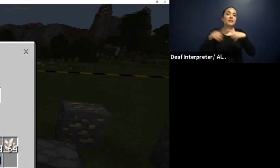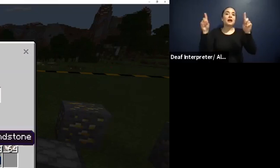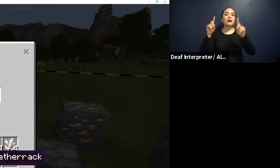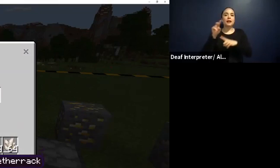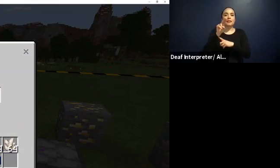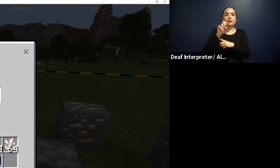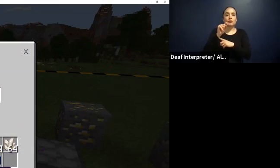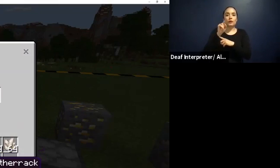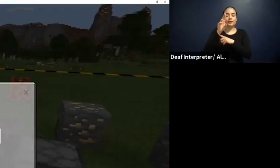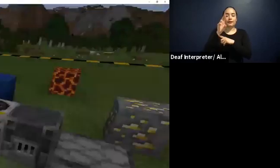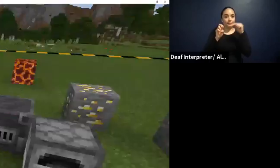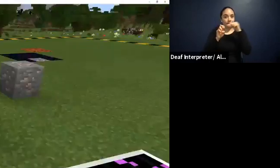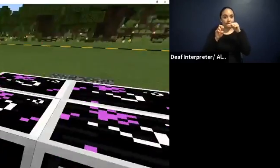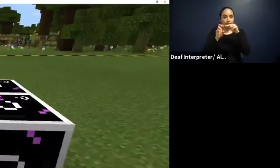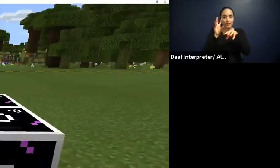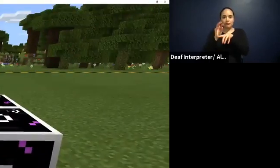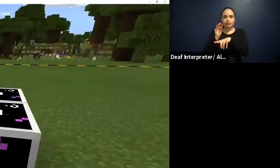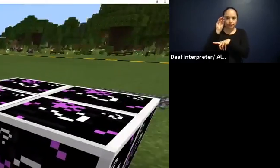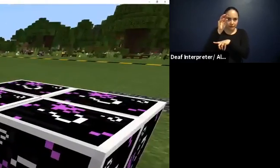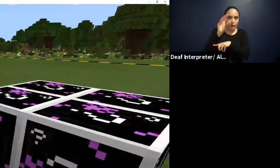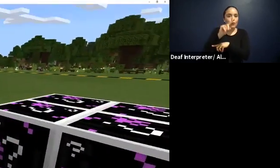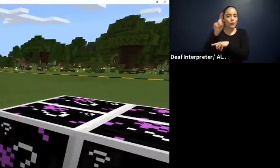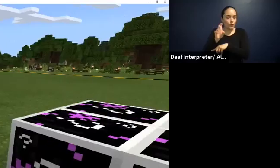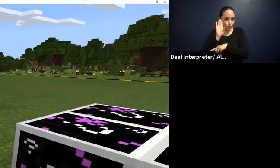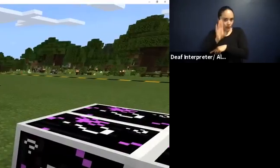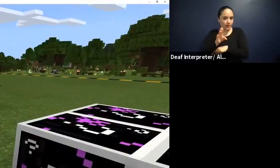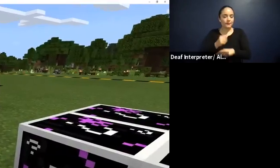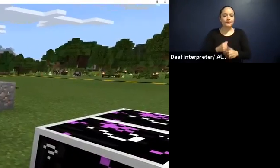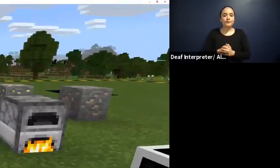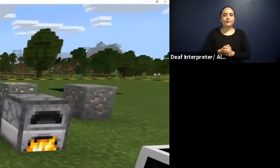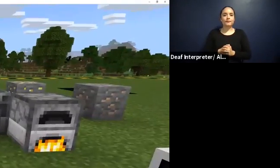the question mark as well, because there will be something in it that doesn't exist on Earth.